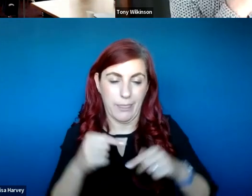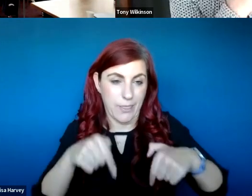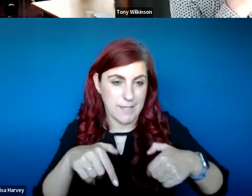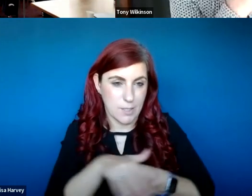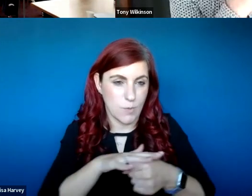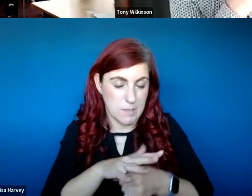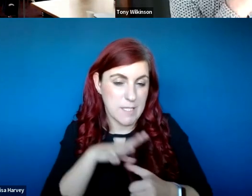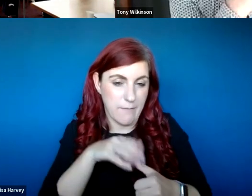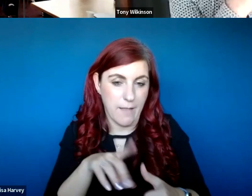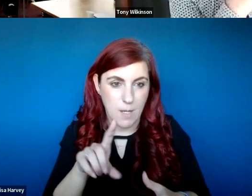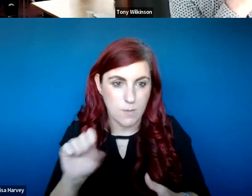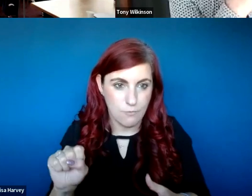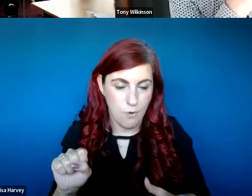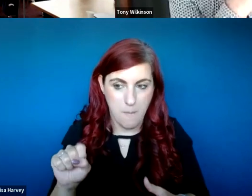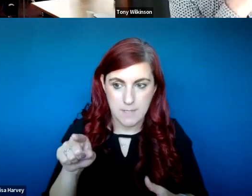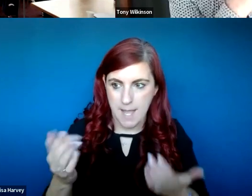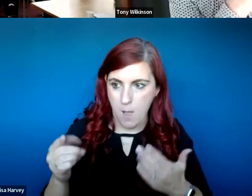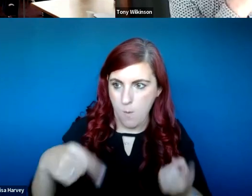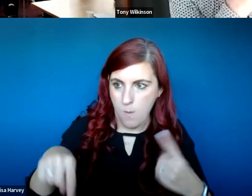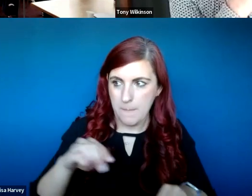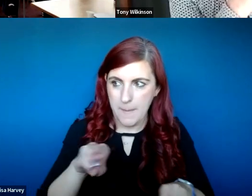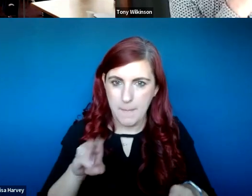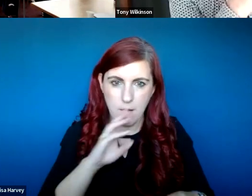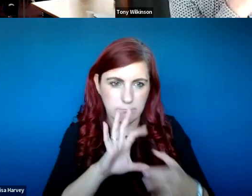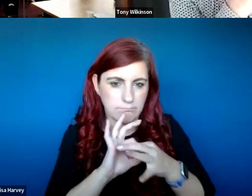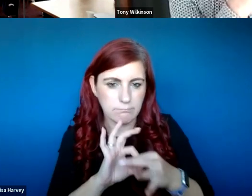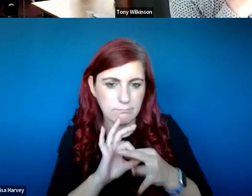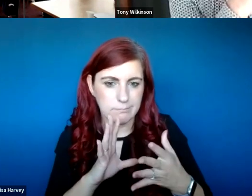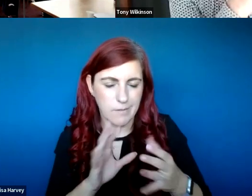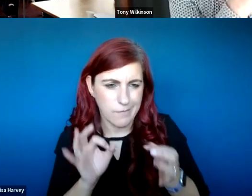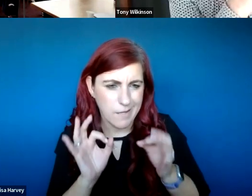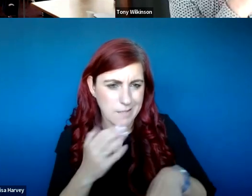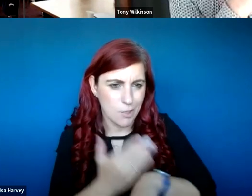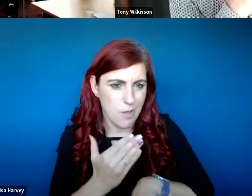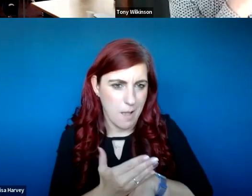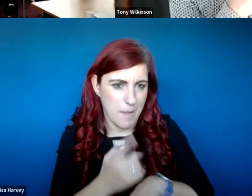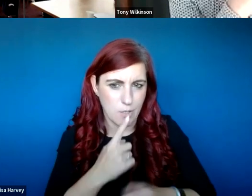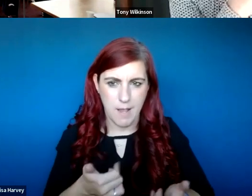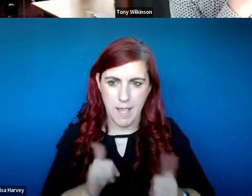Syndrome, are engaging and doing a fantastic job and are able to take on